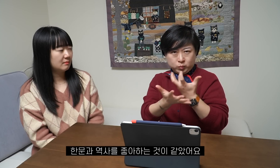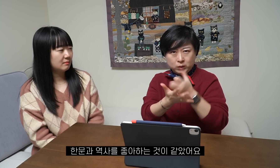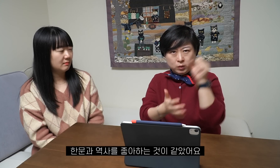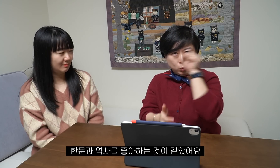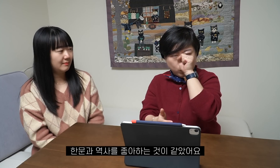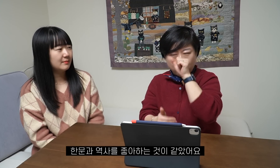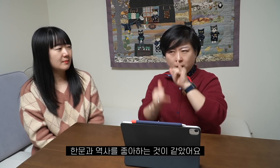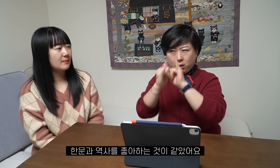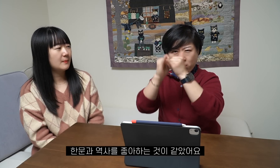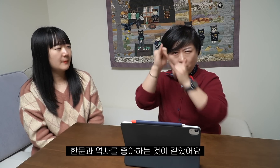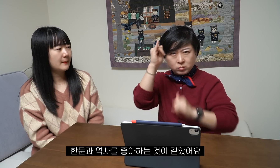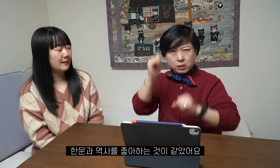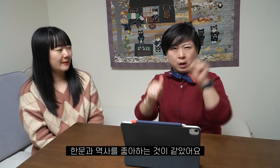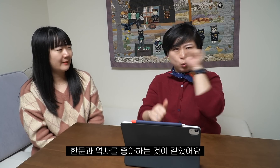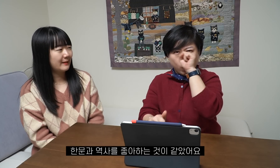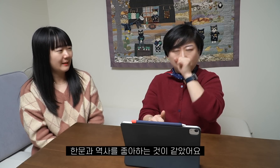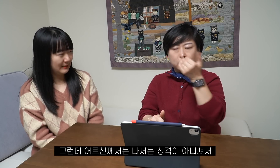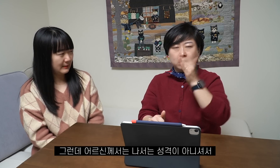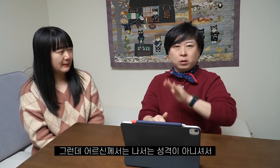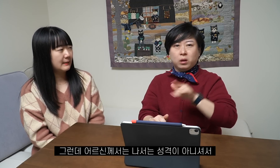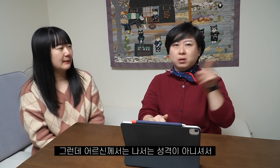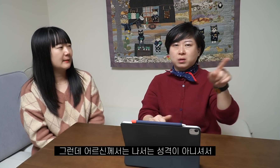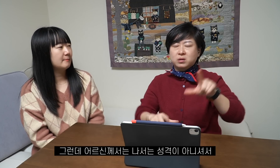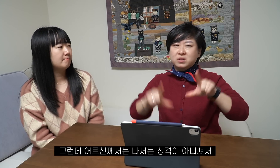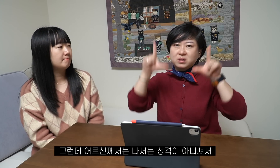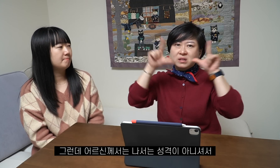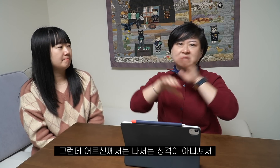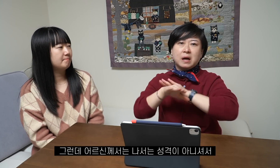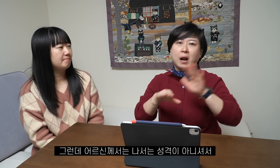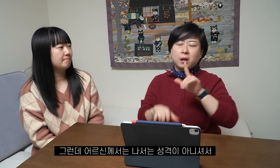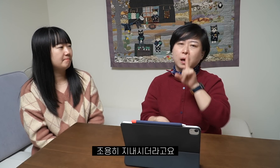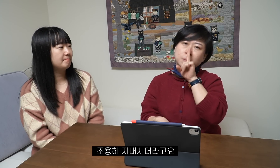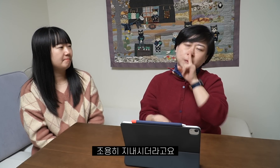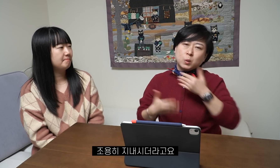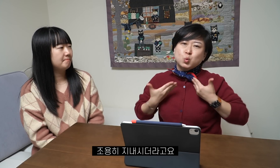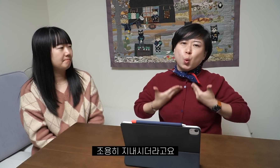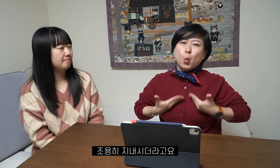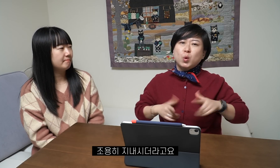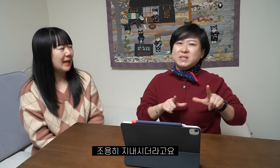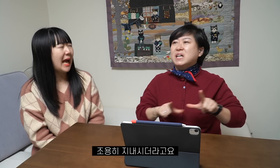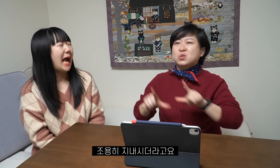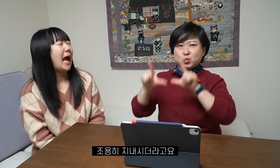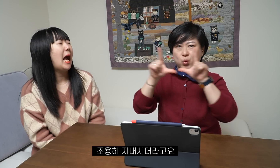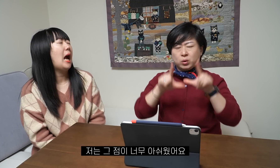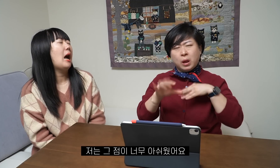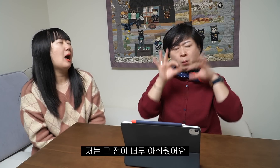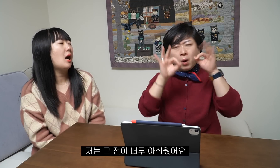It was like liking Chinese characters and history. But the old man was not the type to go out, so he stayed quiet.